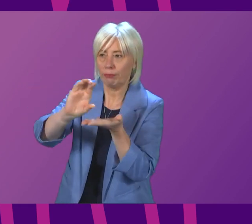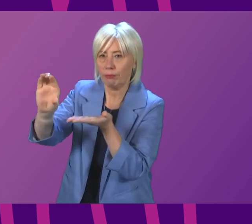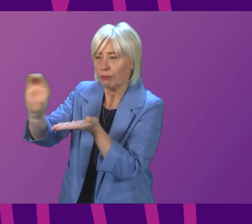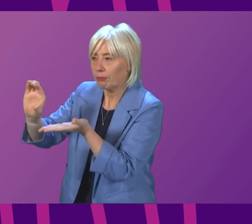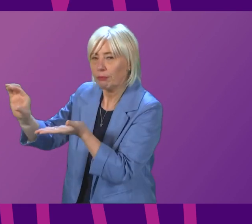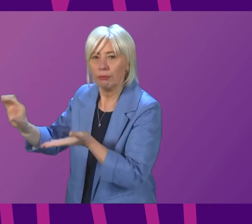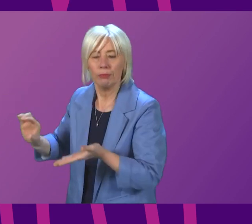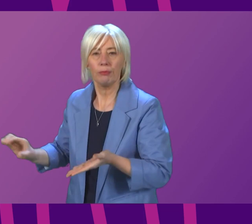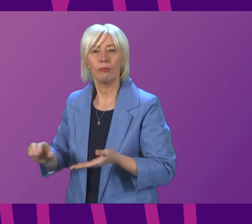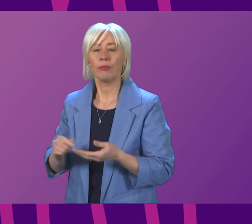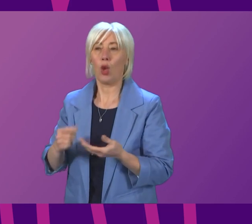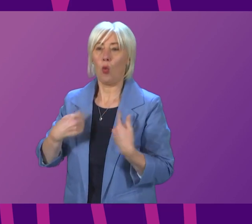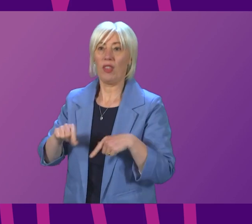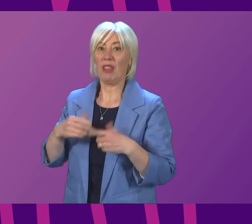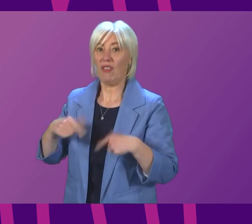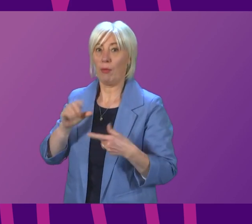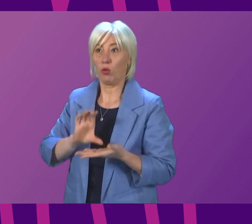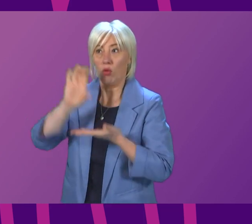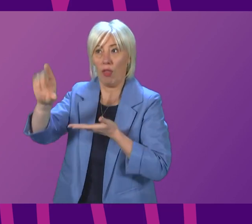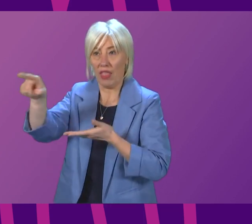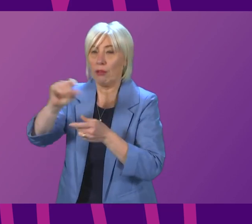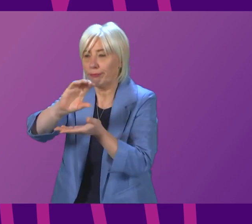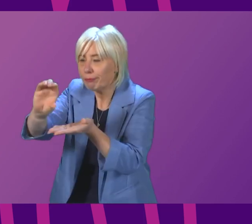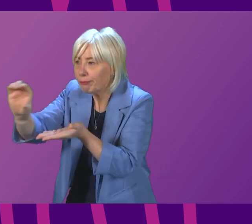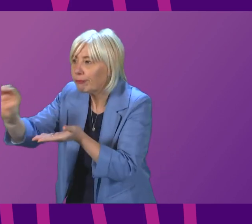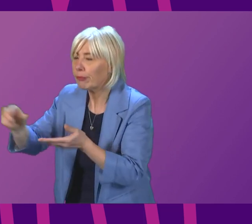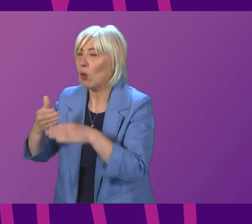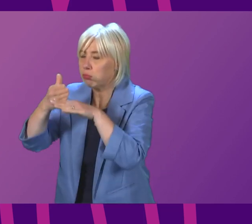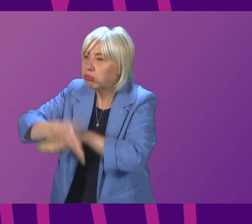the funding that we have made available, is working to get that money to businesses as quickly as possible.